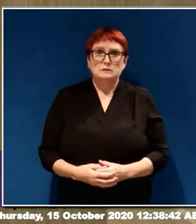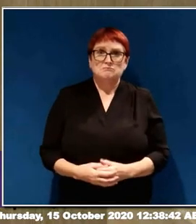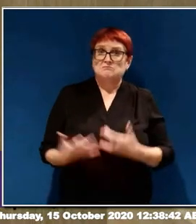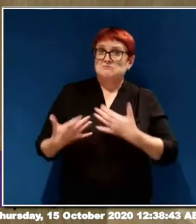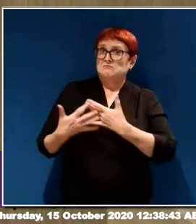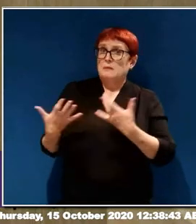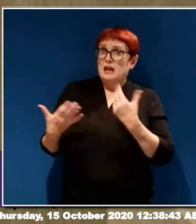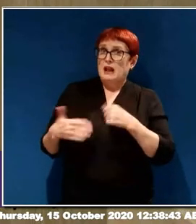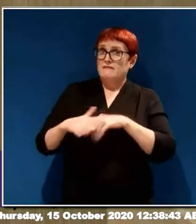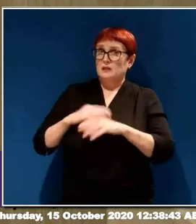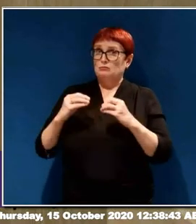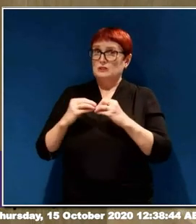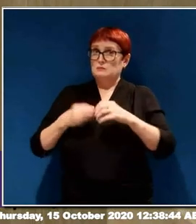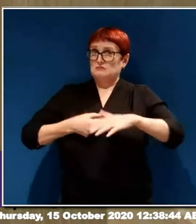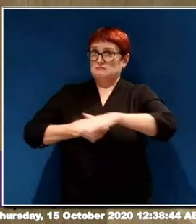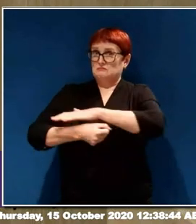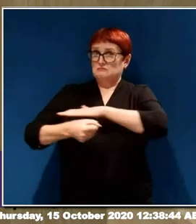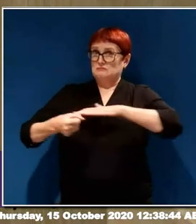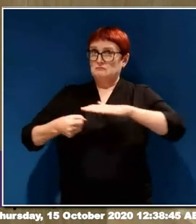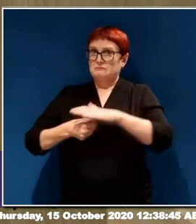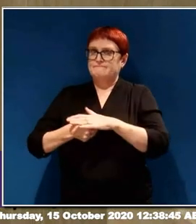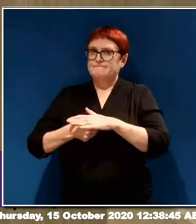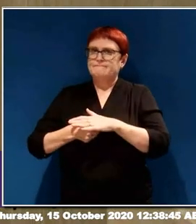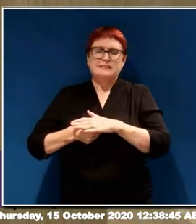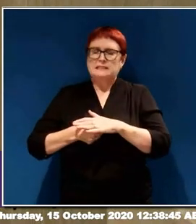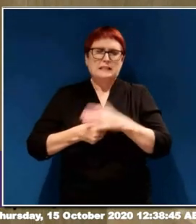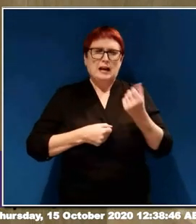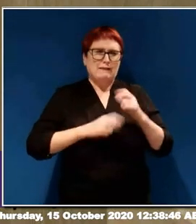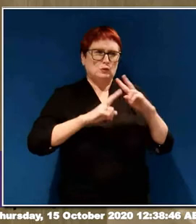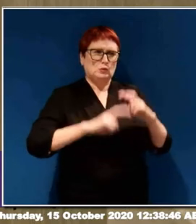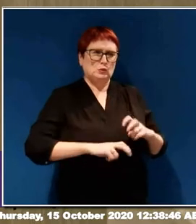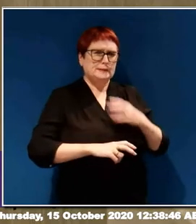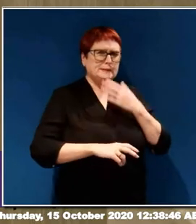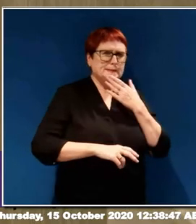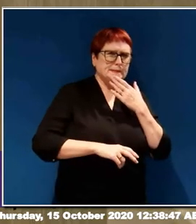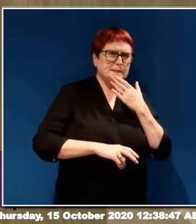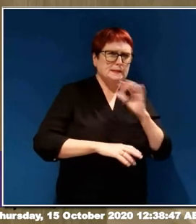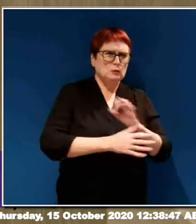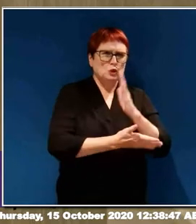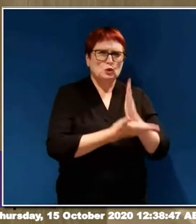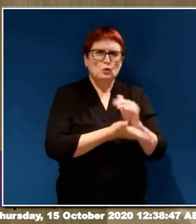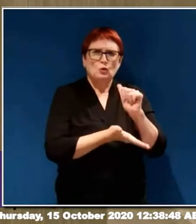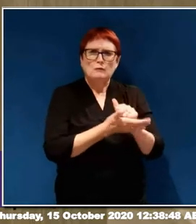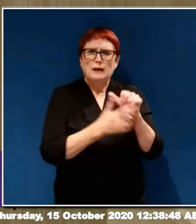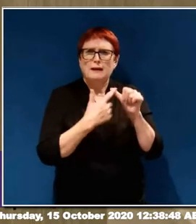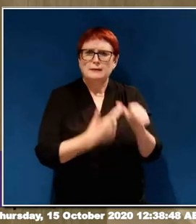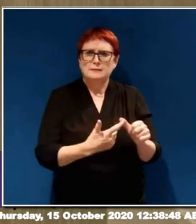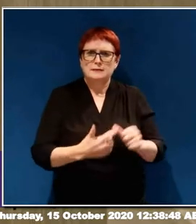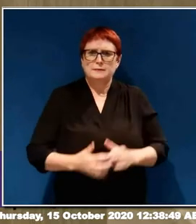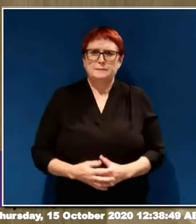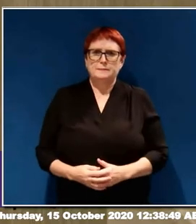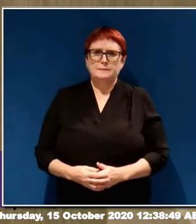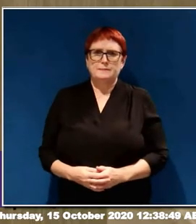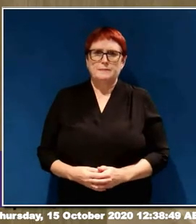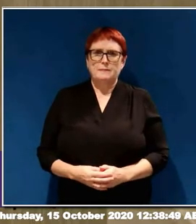I'd have to take that on notice. I actually can't give you the answer to that. Do you have lots or too few?